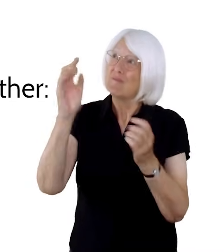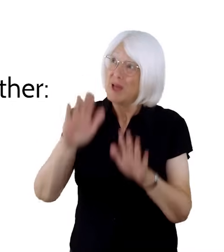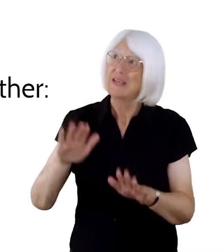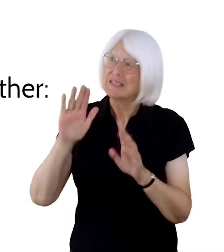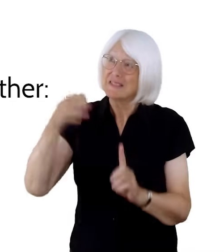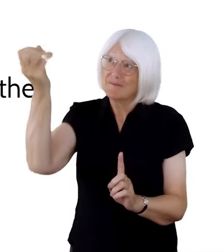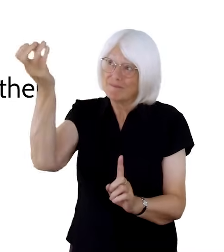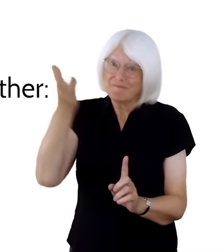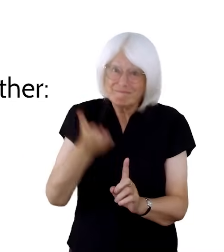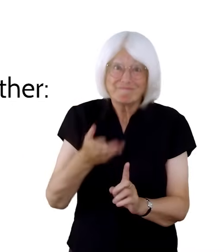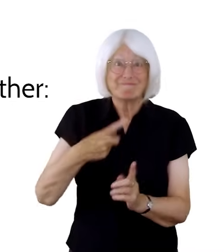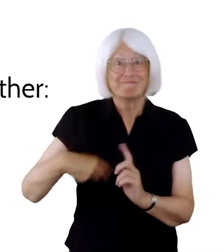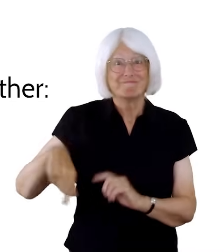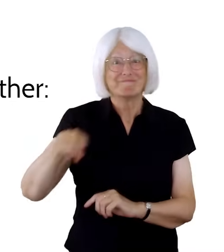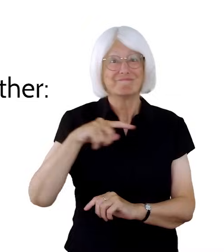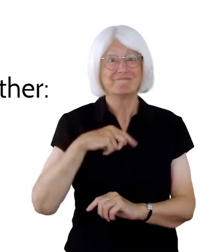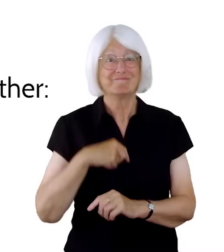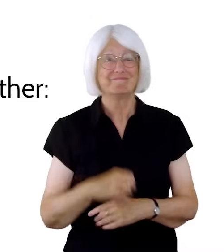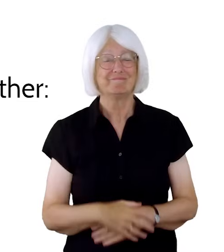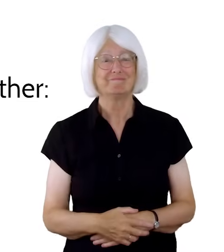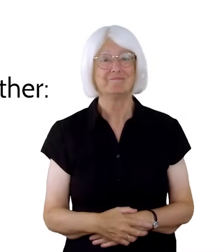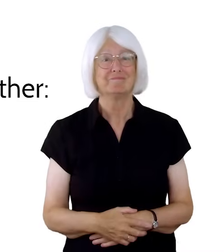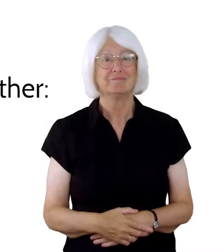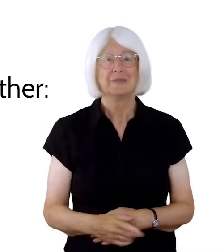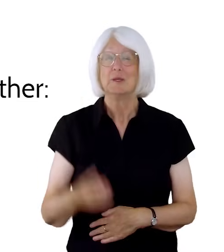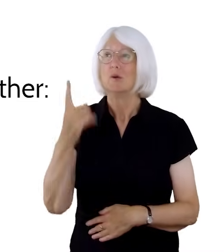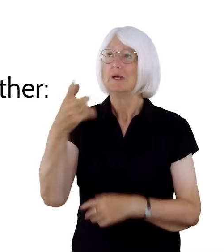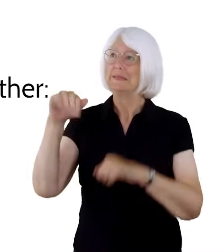Have mercy on us